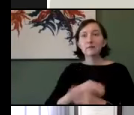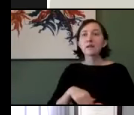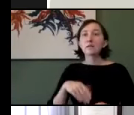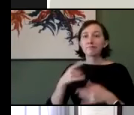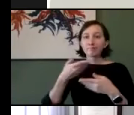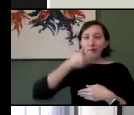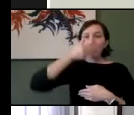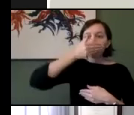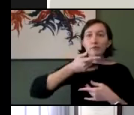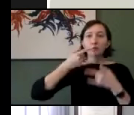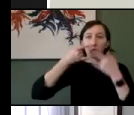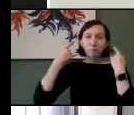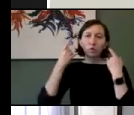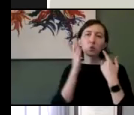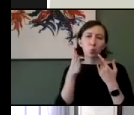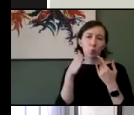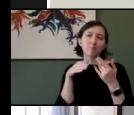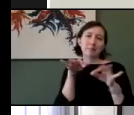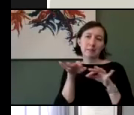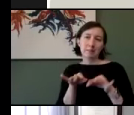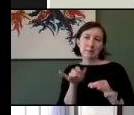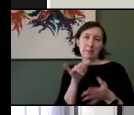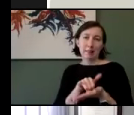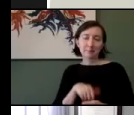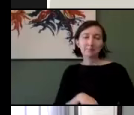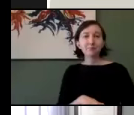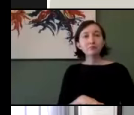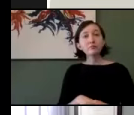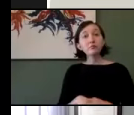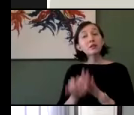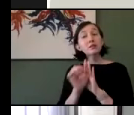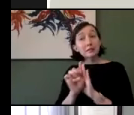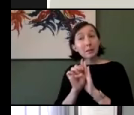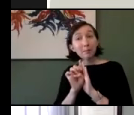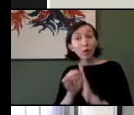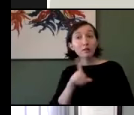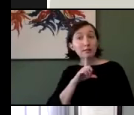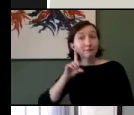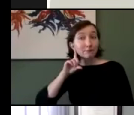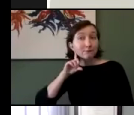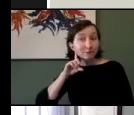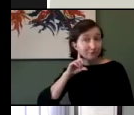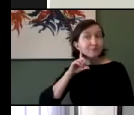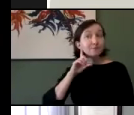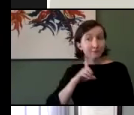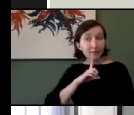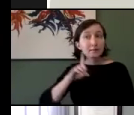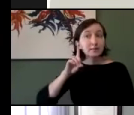When talking about for example folks who are deaf, we know American Sign Language—